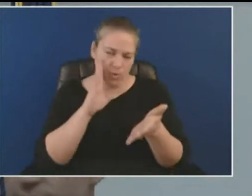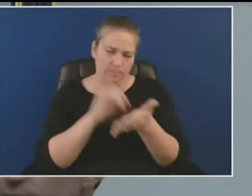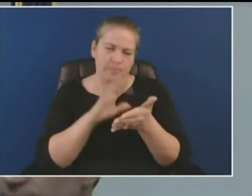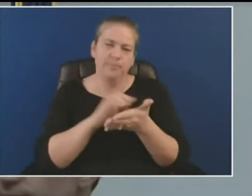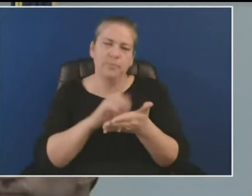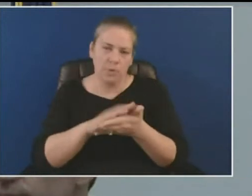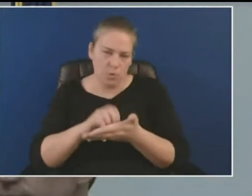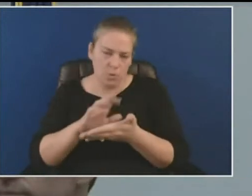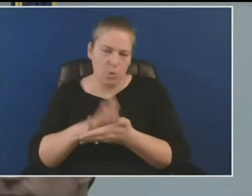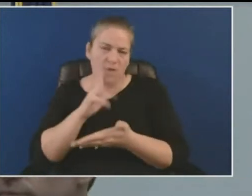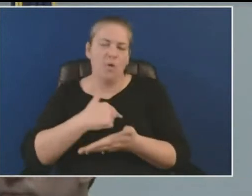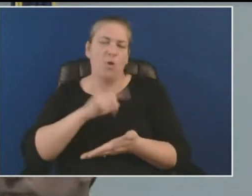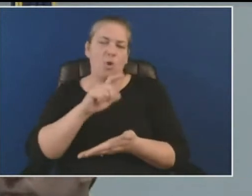Take a look at that and trying to locate them.